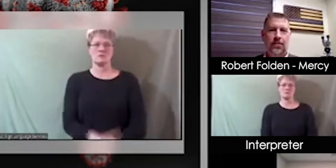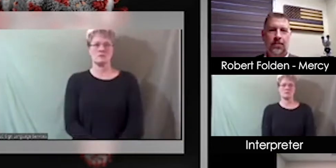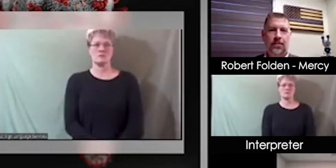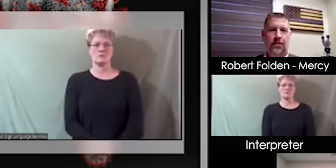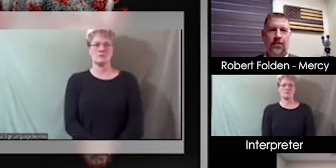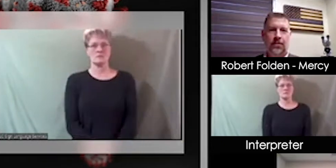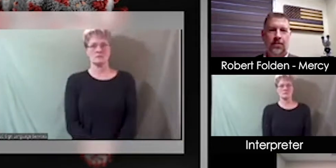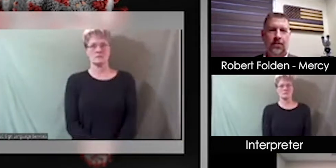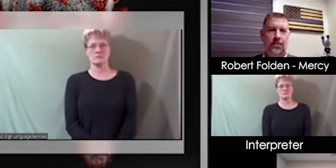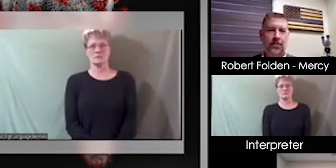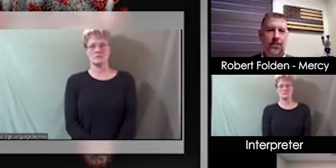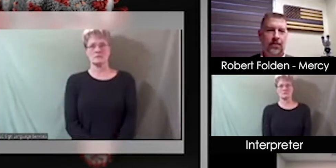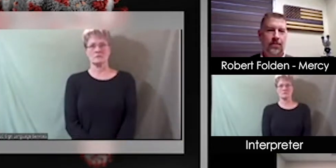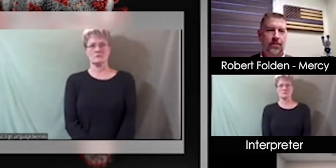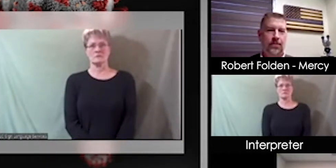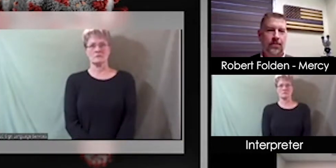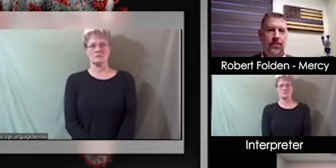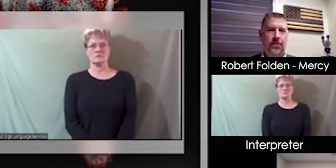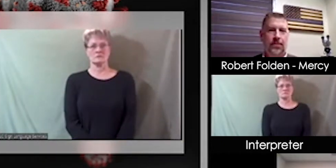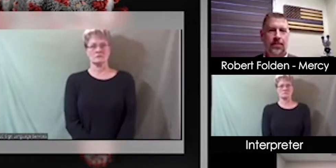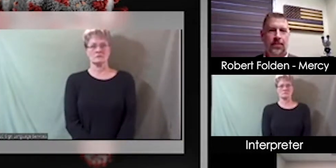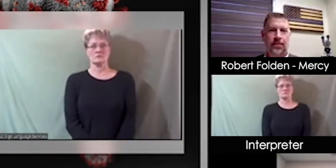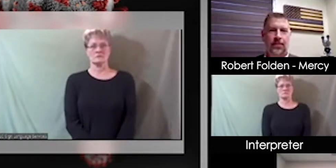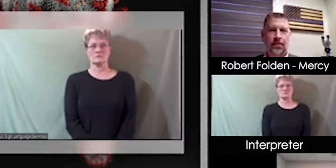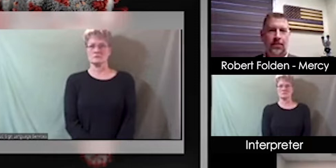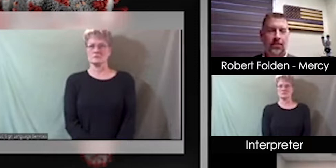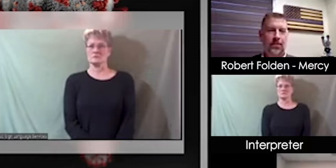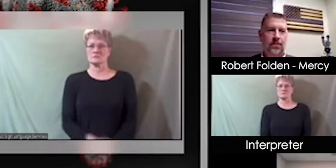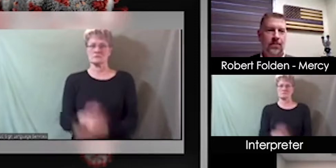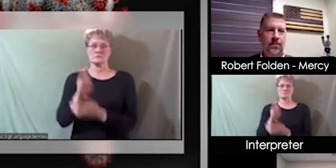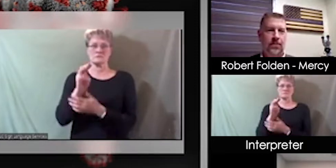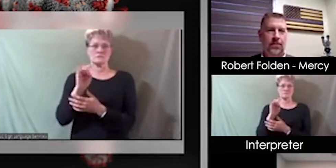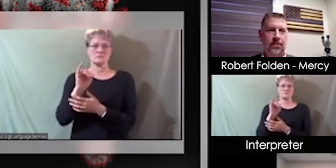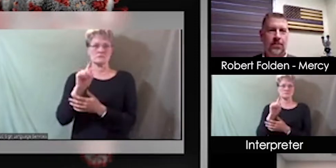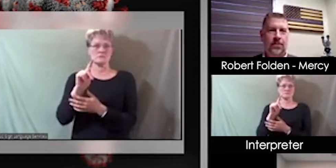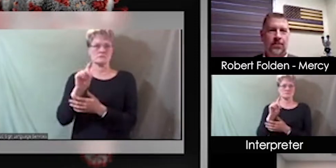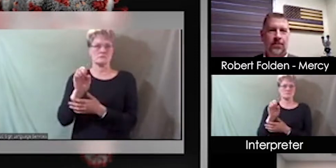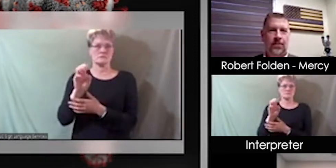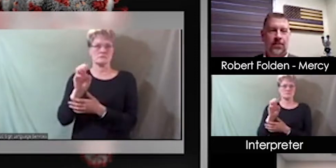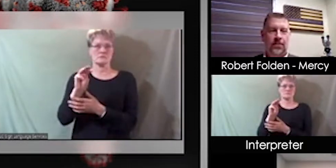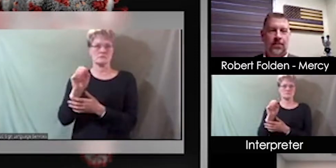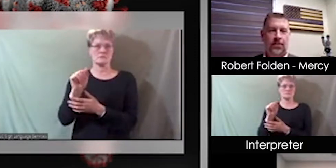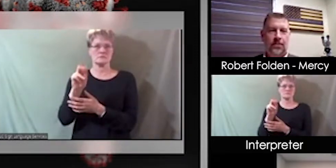I've got a question for the hospitals. I think Robert and